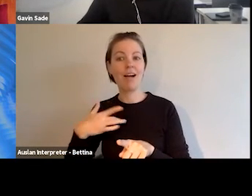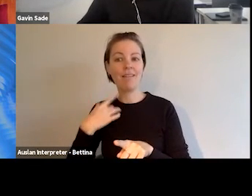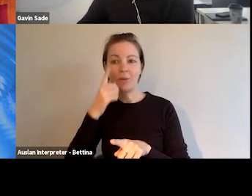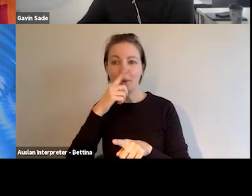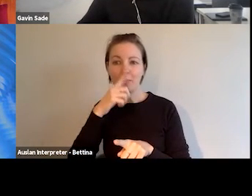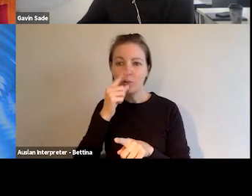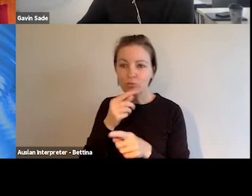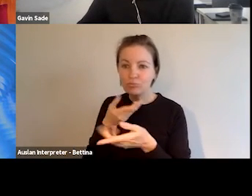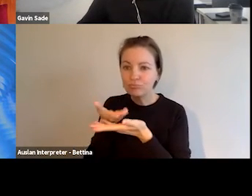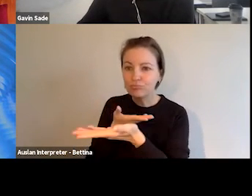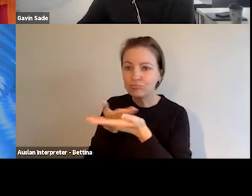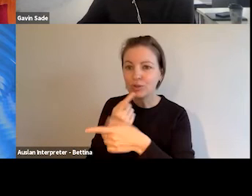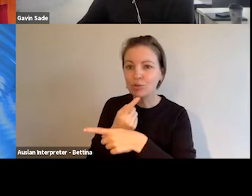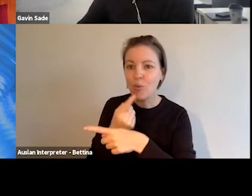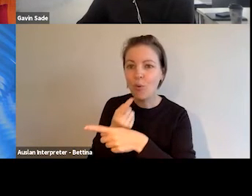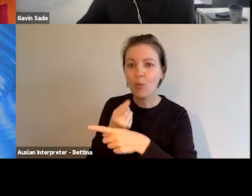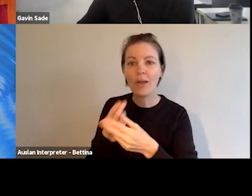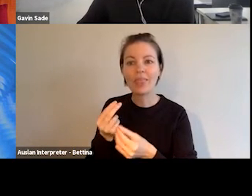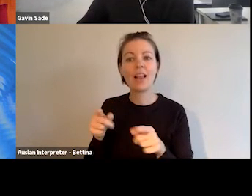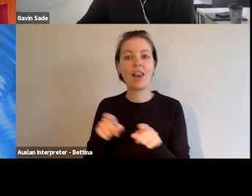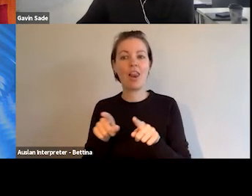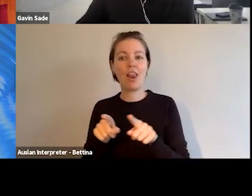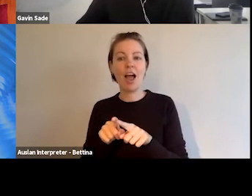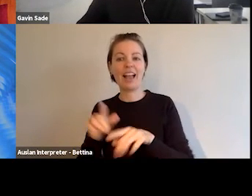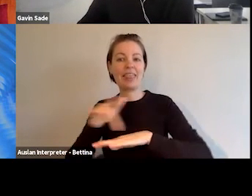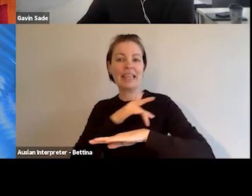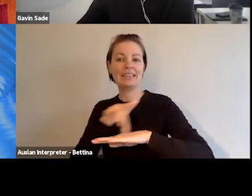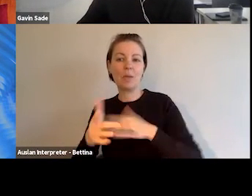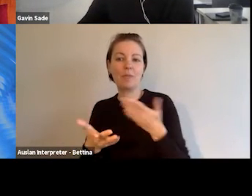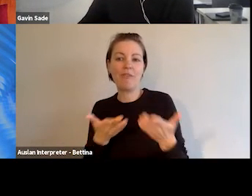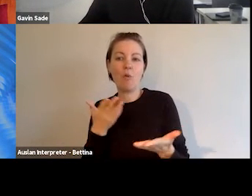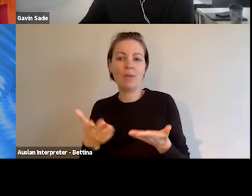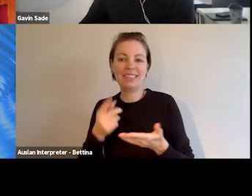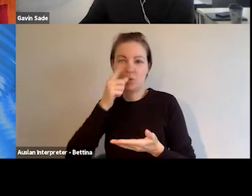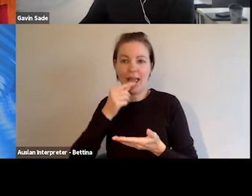Soda like it interactive performance. So these were quite big and complex